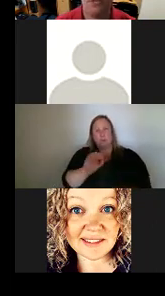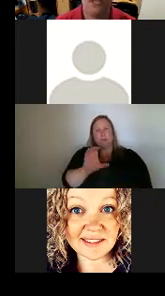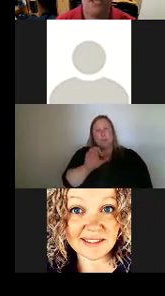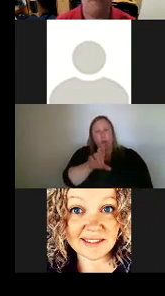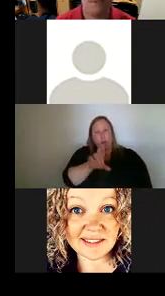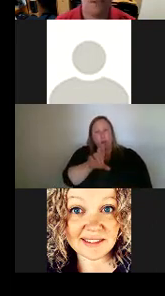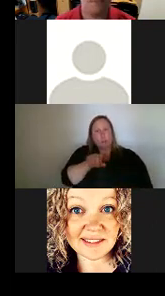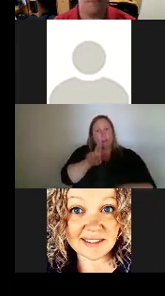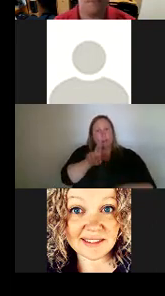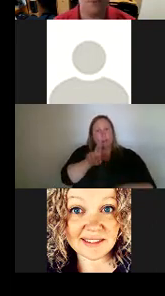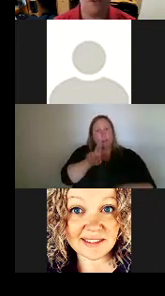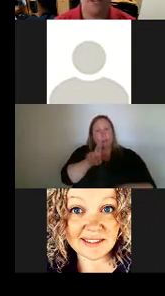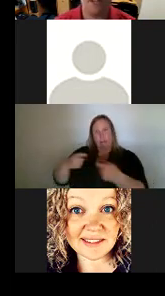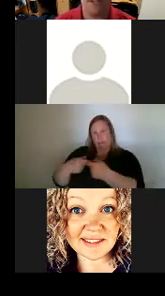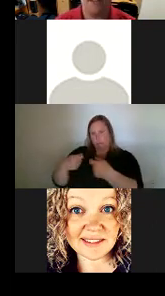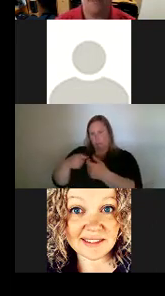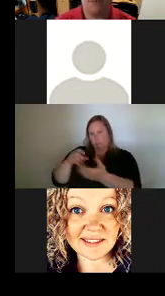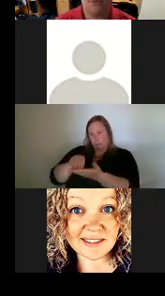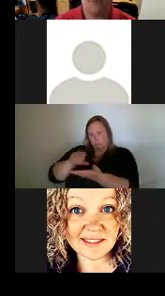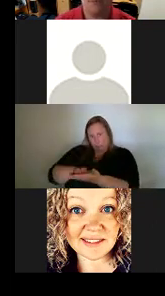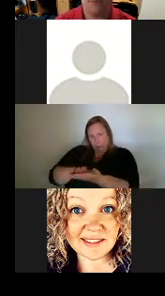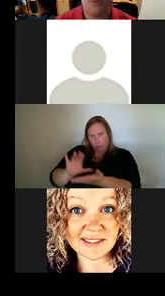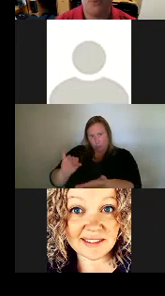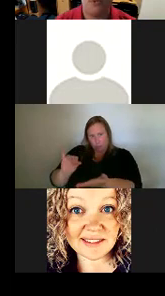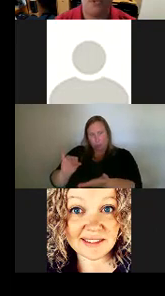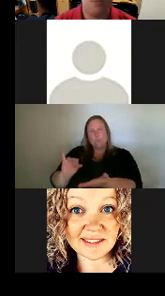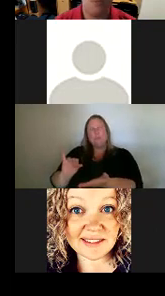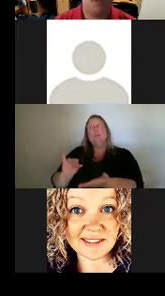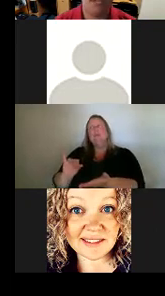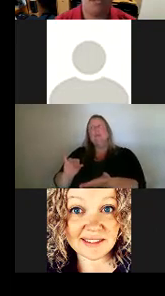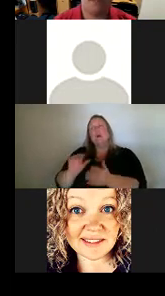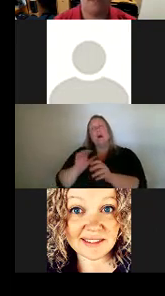OFTEN I WORK WITH PEOPLE WHO WILL TAKE SOMETHING FROM THEIR